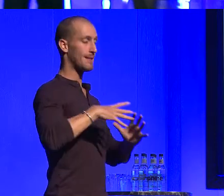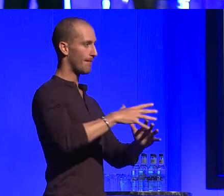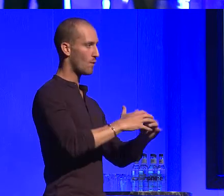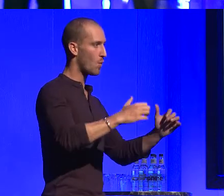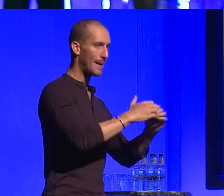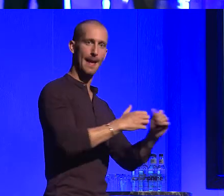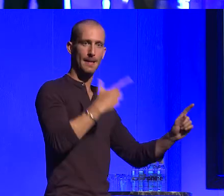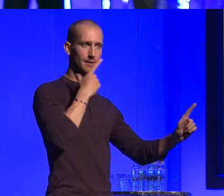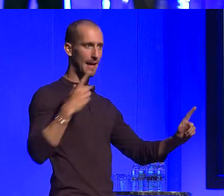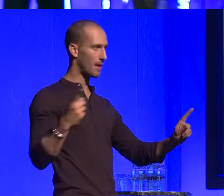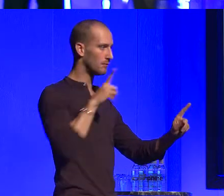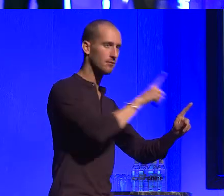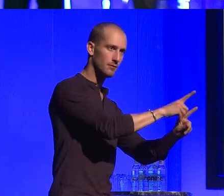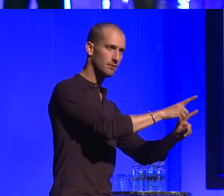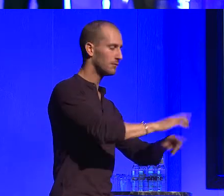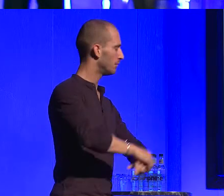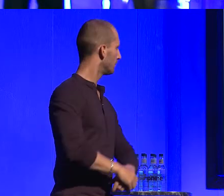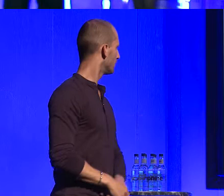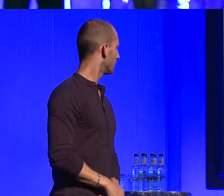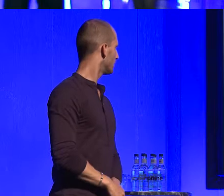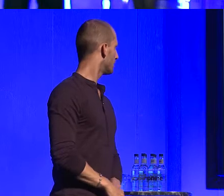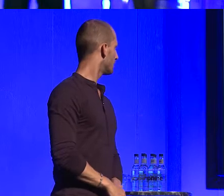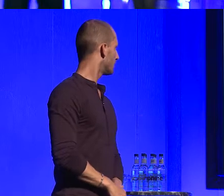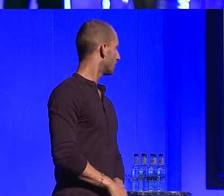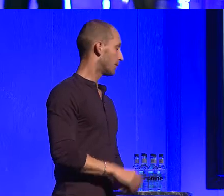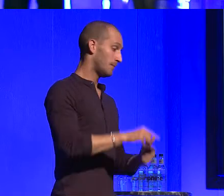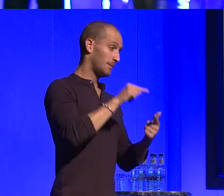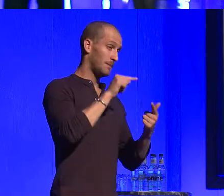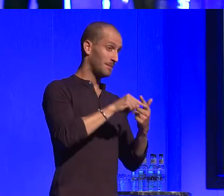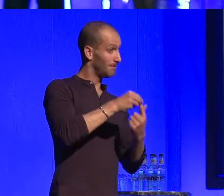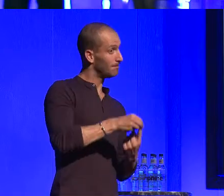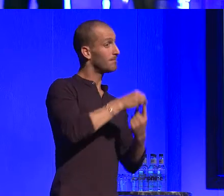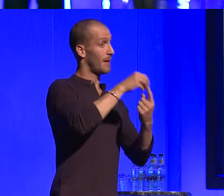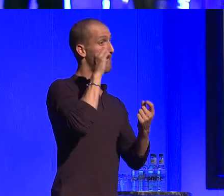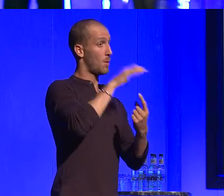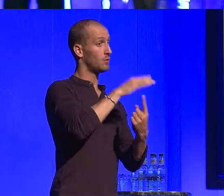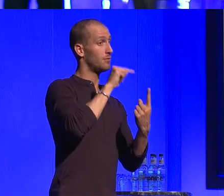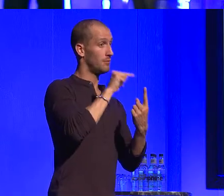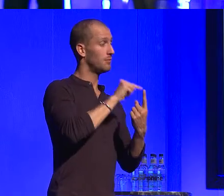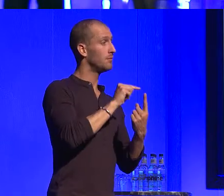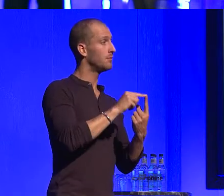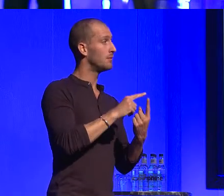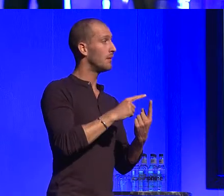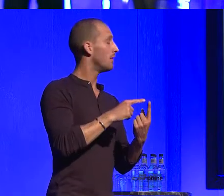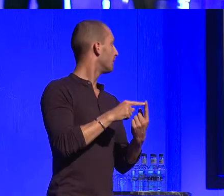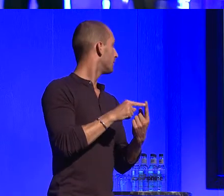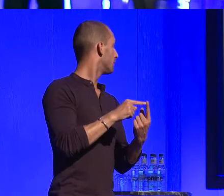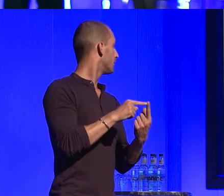There is also -- and this is a key thing -- increasing evidence that medically the performance of